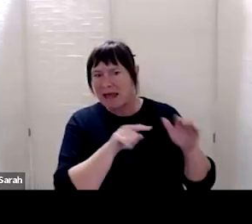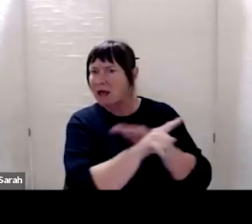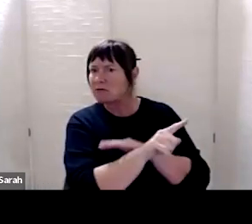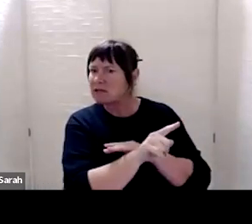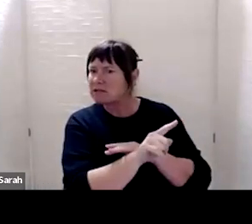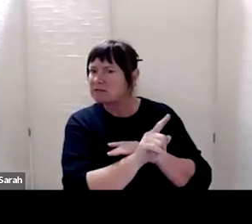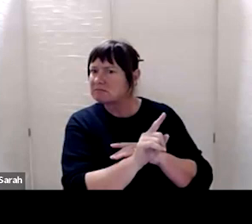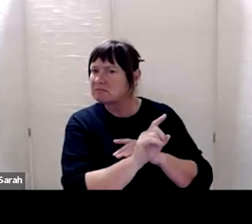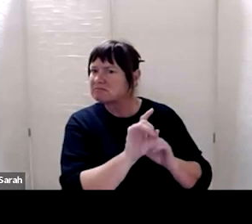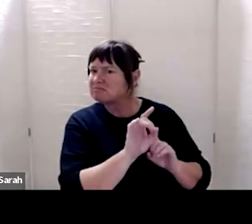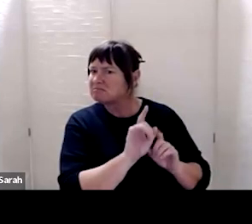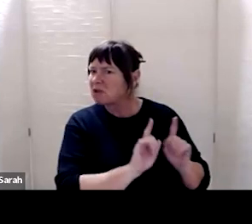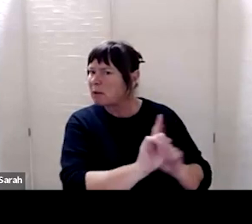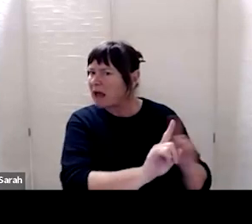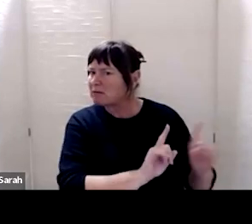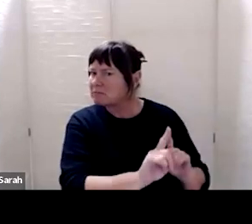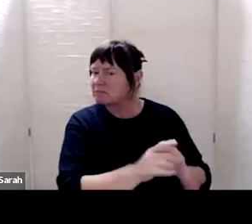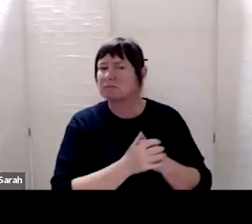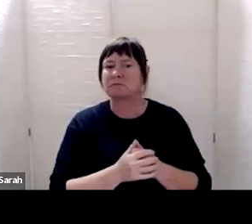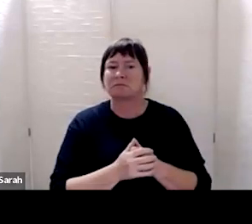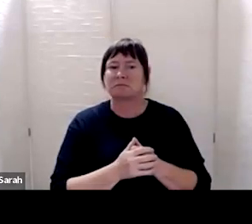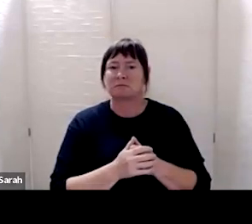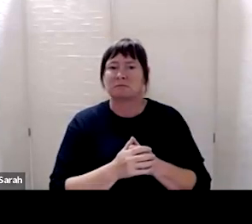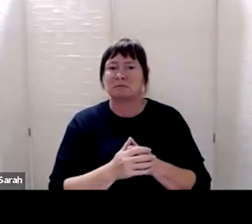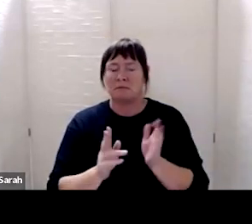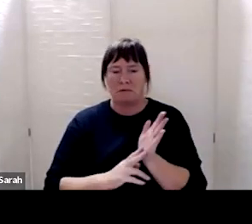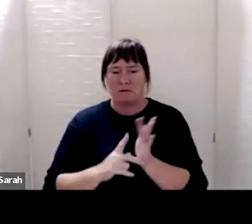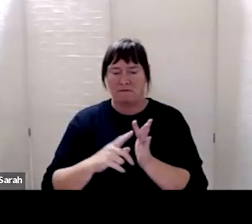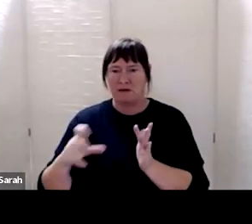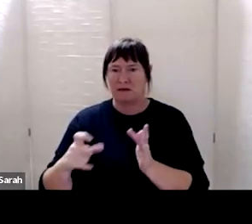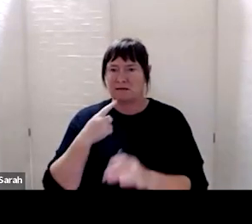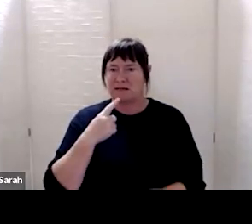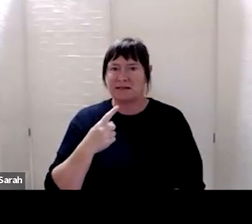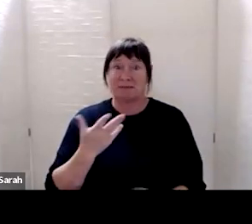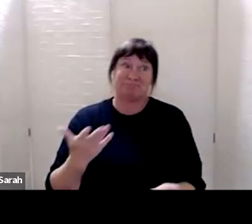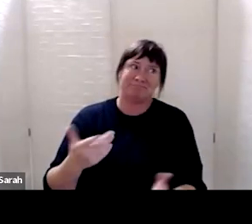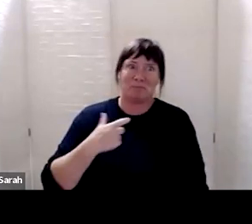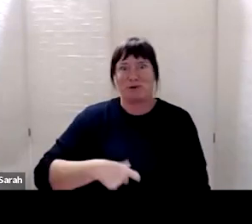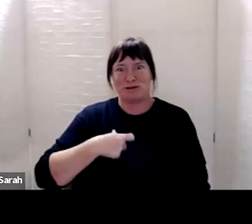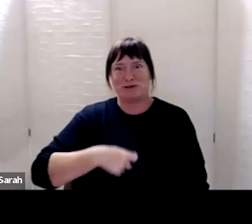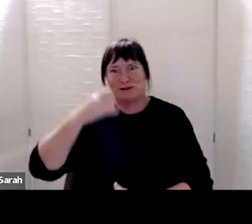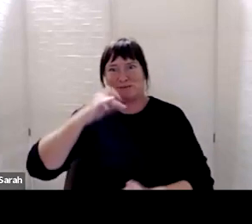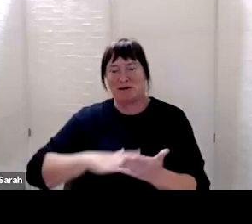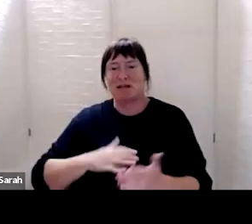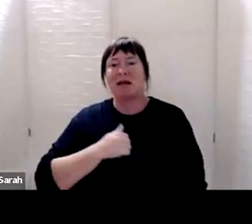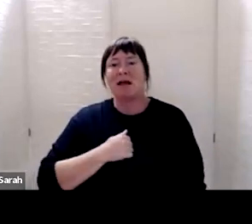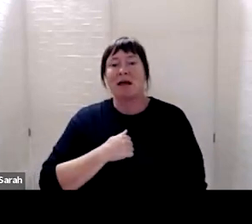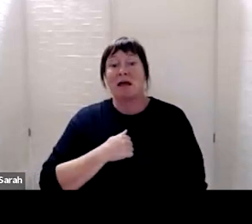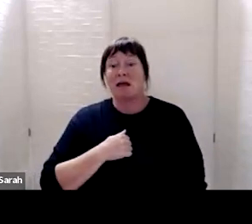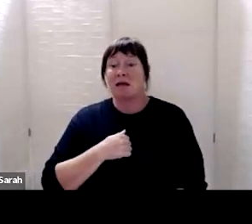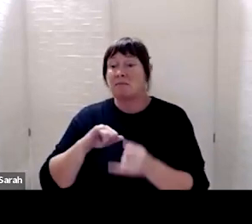Well I use, I’m sorry personal experience here, but my son has Individualised Funding under personal care